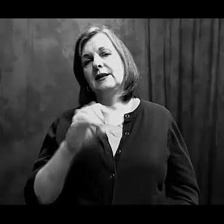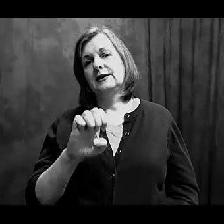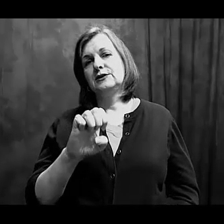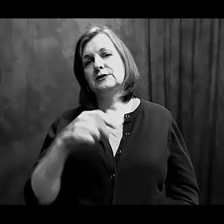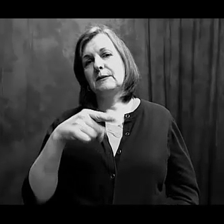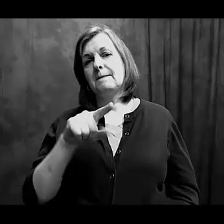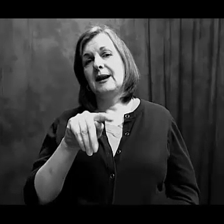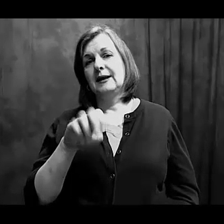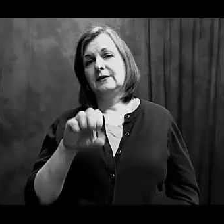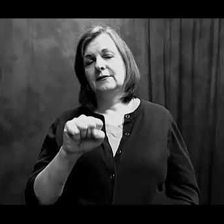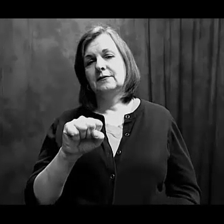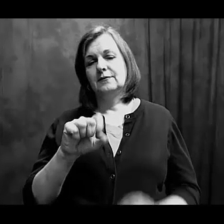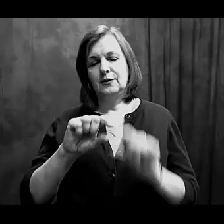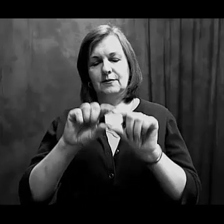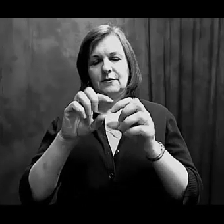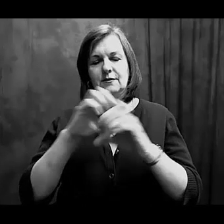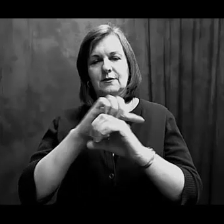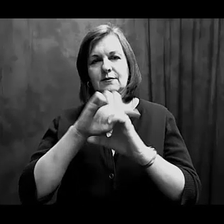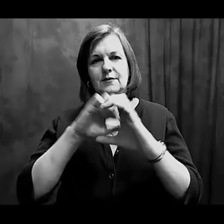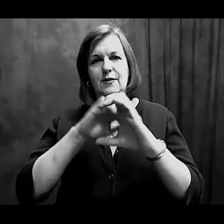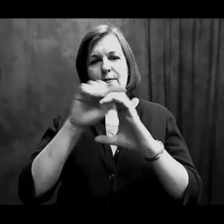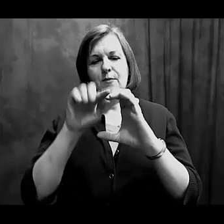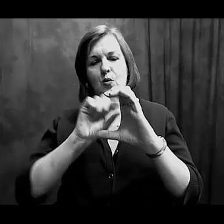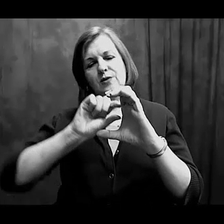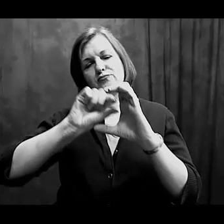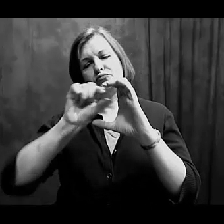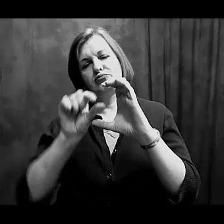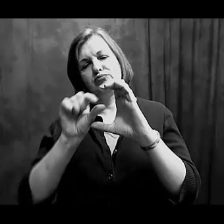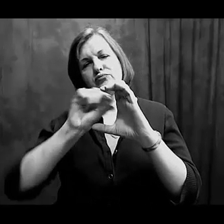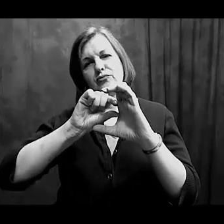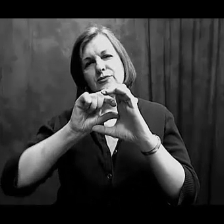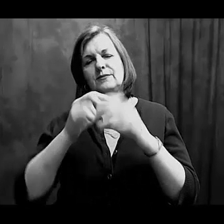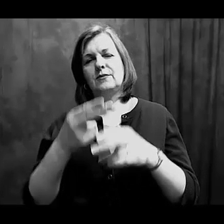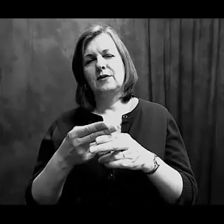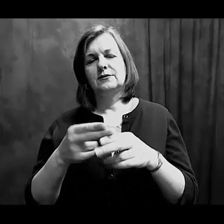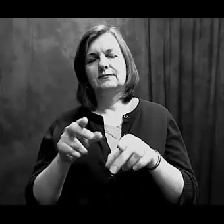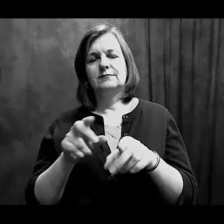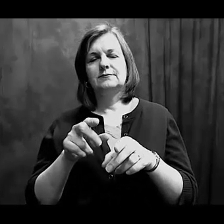these cells cannot divide